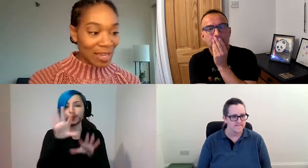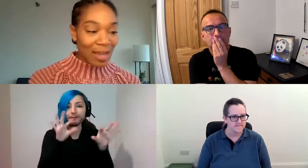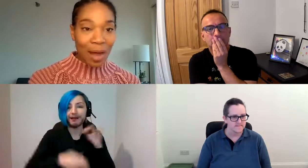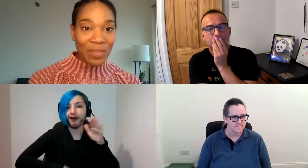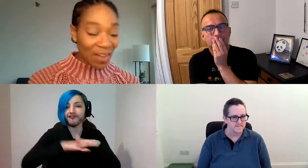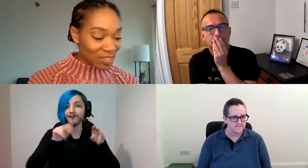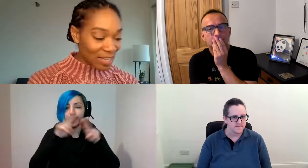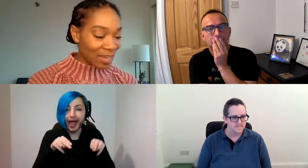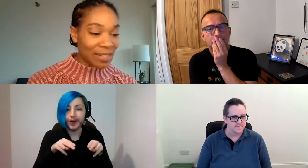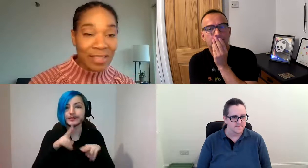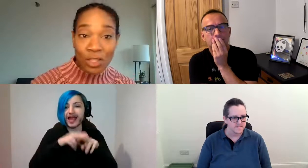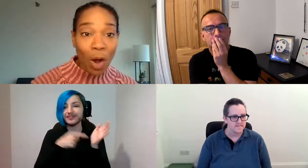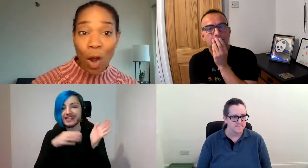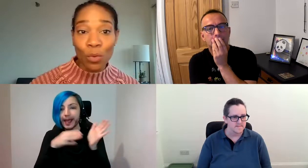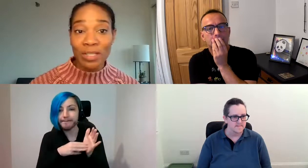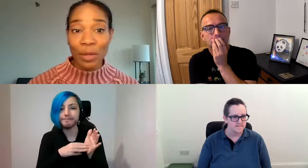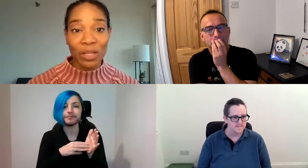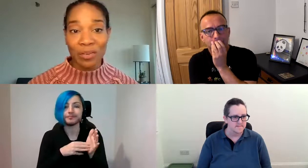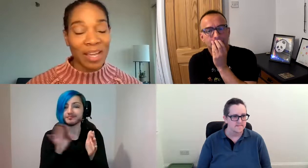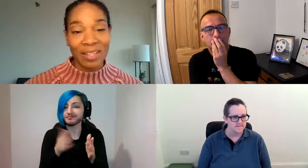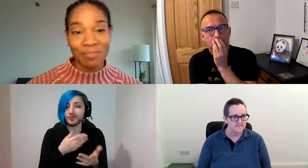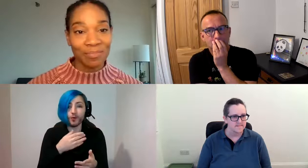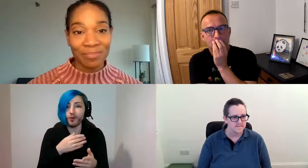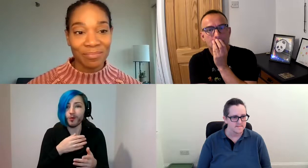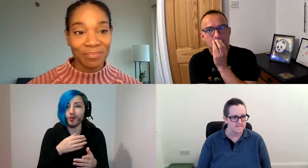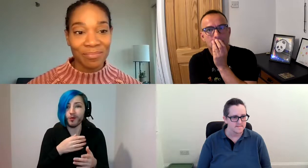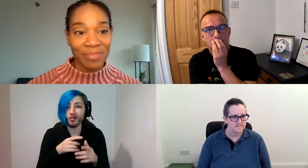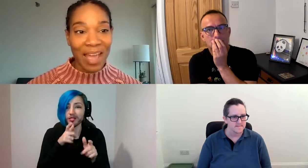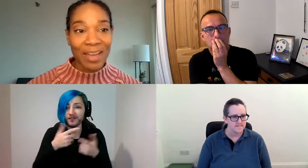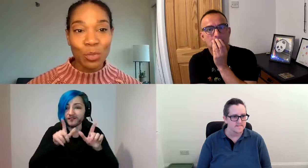We want to feel visible, because we are beautiful, I